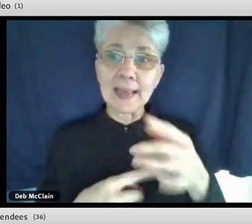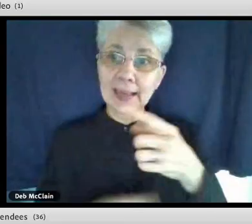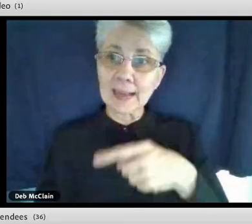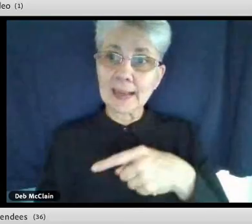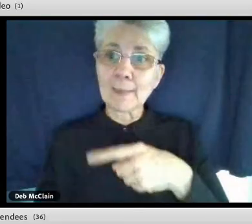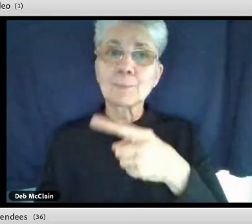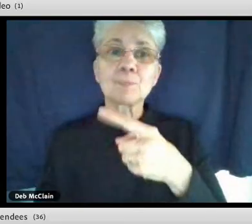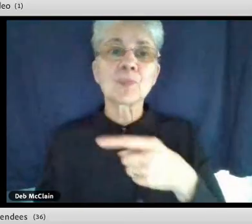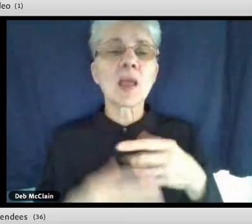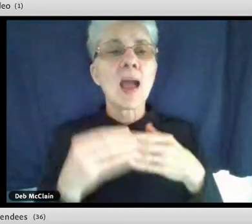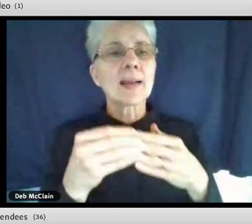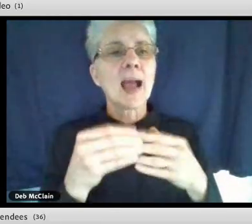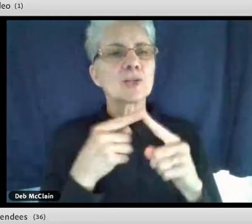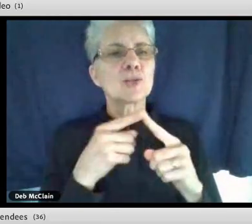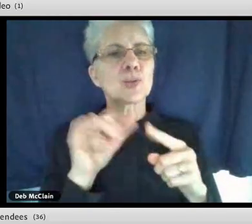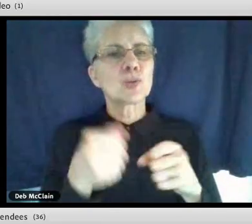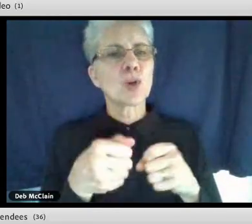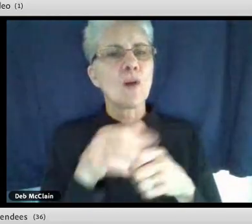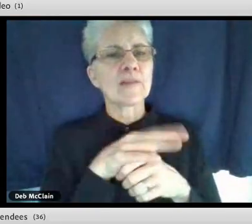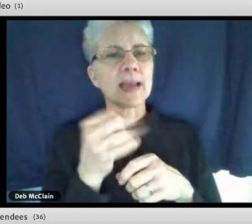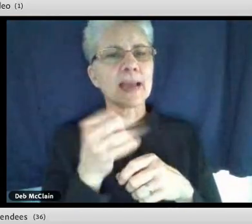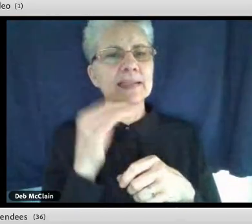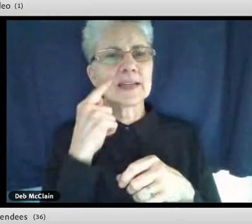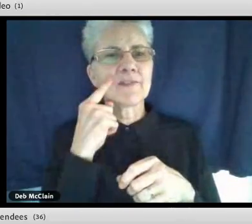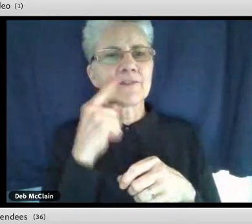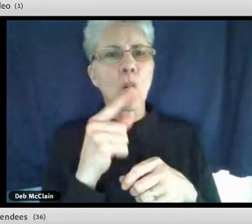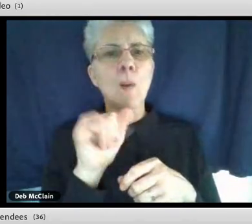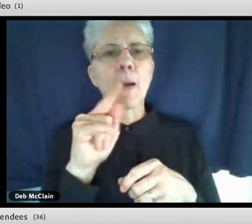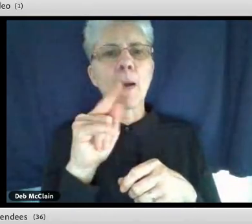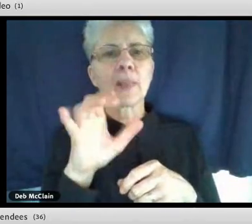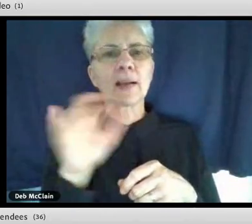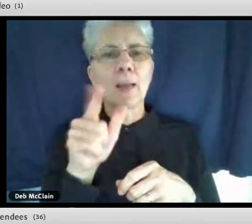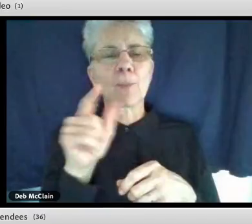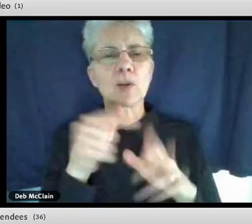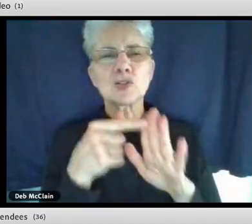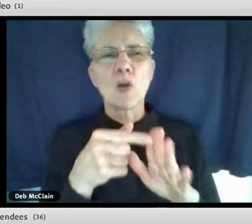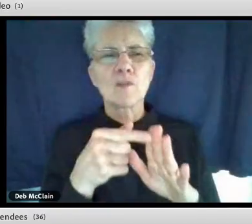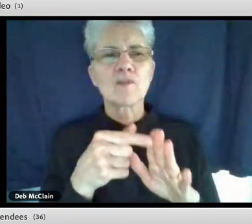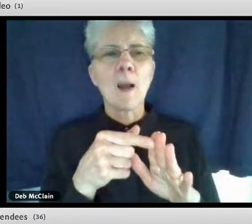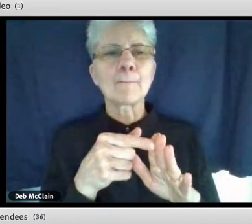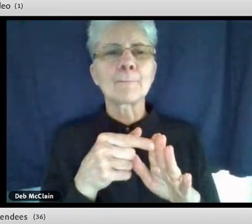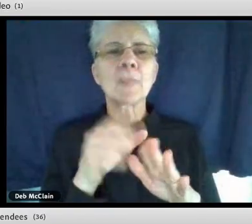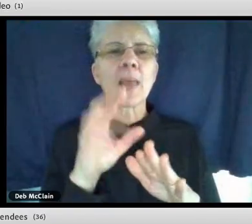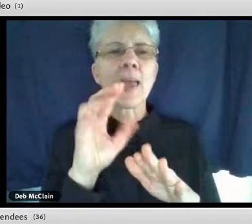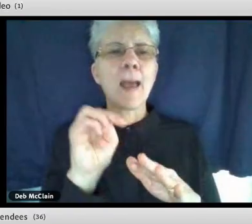or academic libraries, whatever it might be, so this is a Guide to COVID-19 for Public Libraries, this first one.